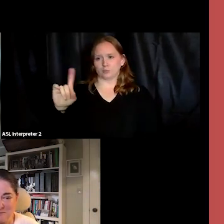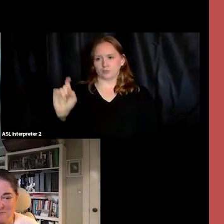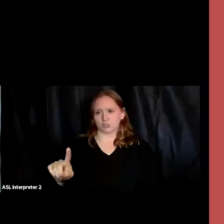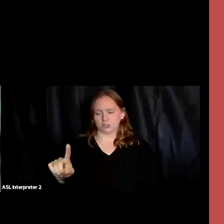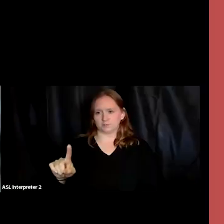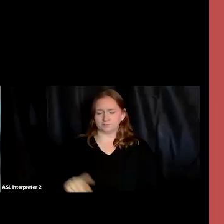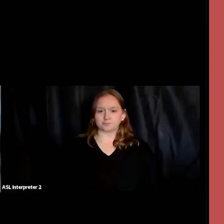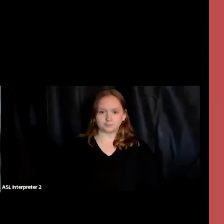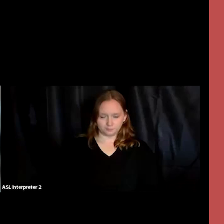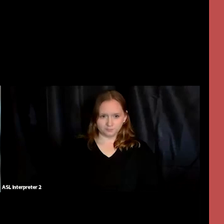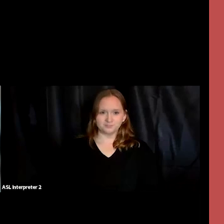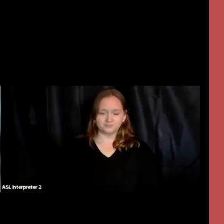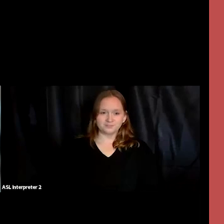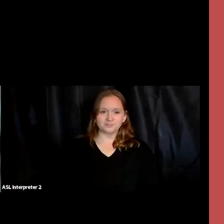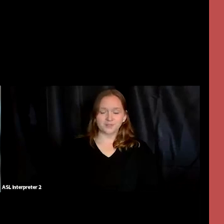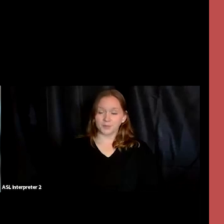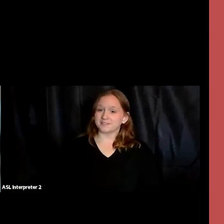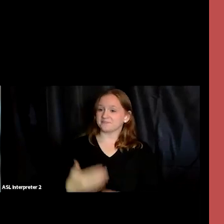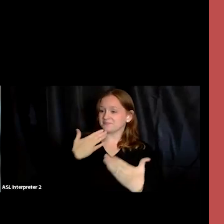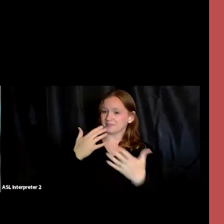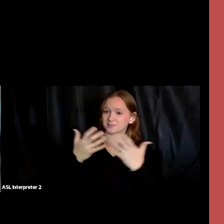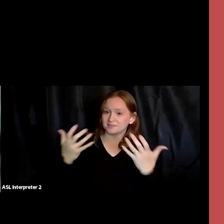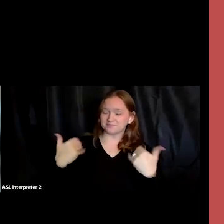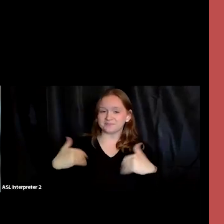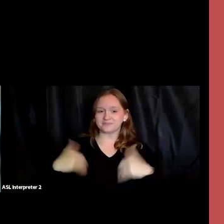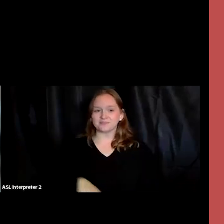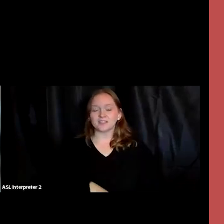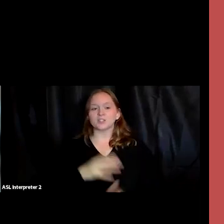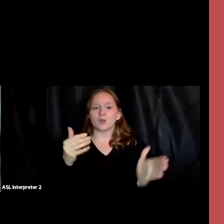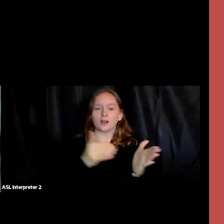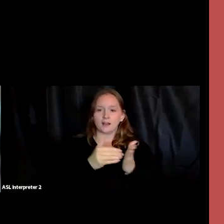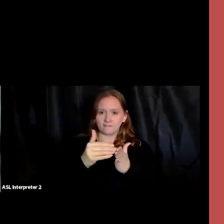All right, thanks so much Pam. So we often get a question, when folks are documenting